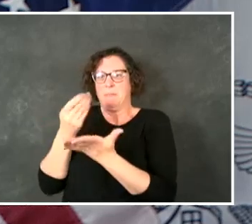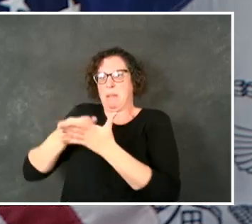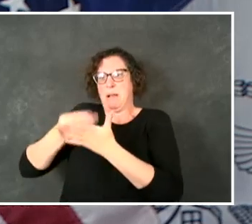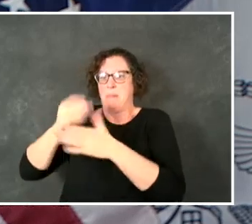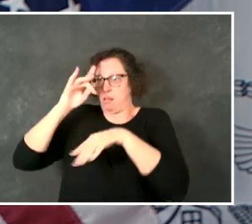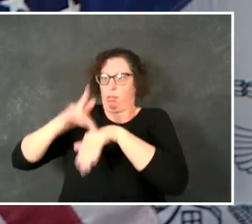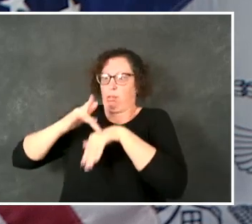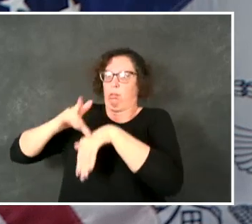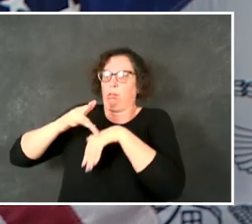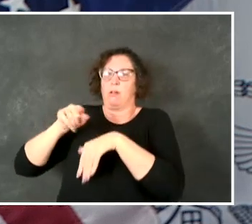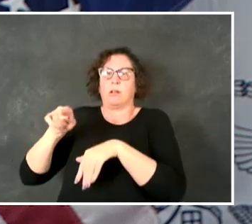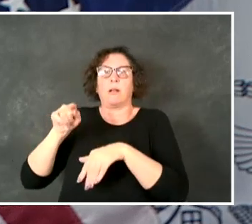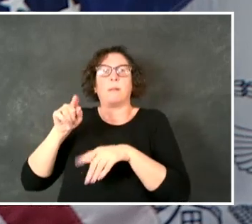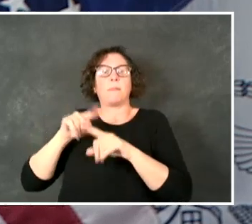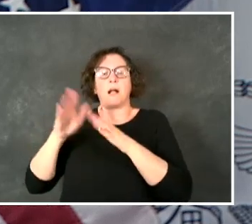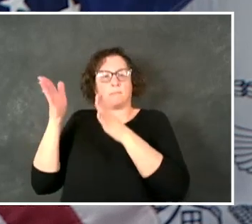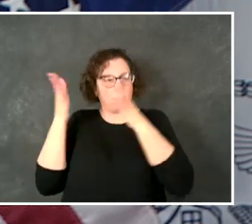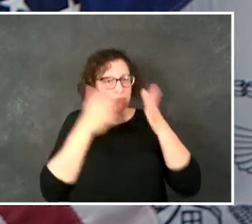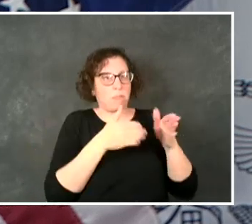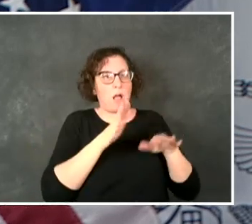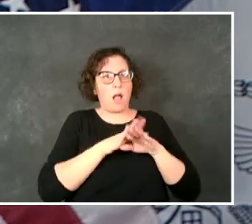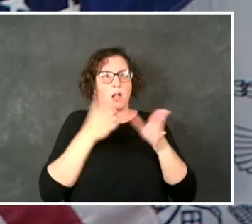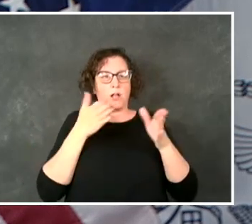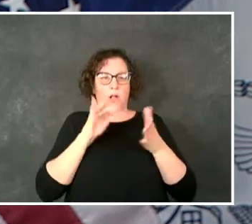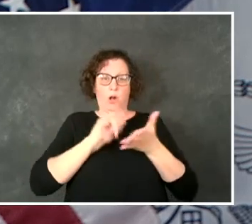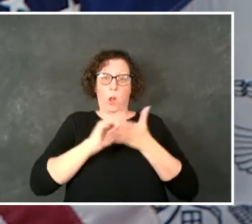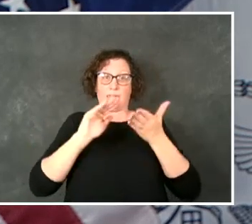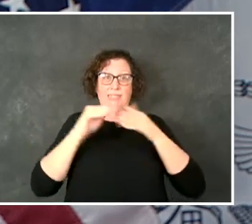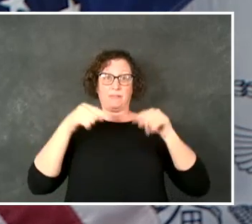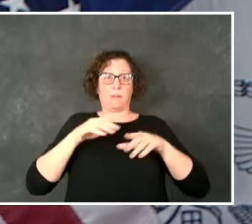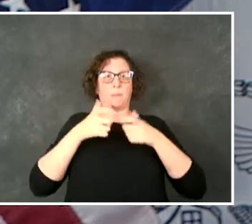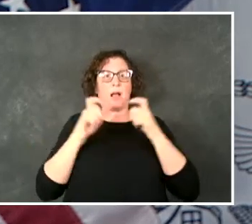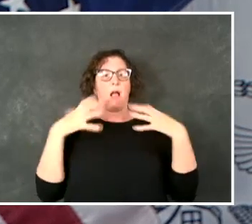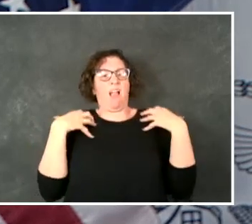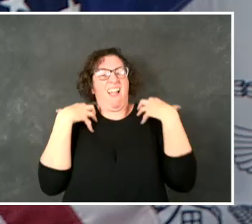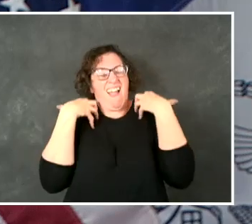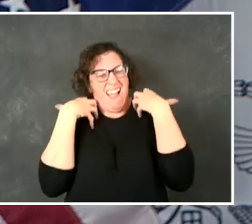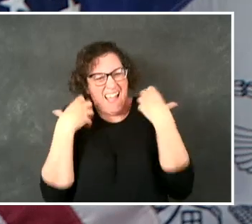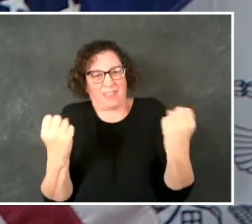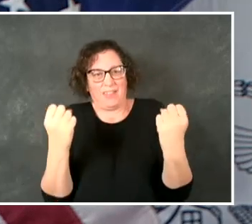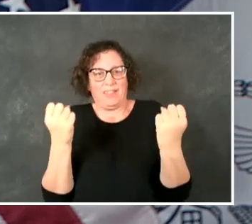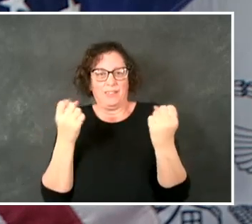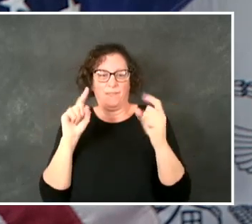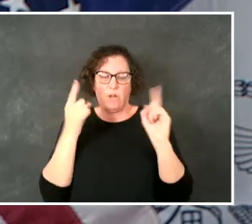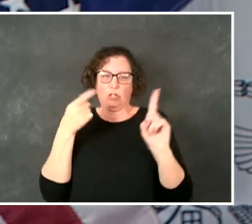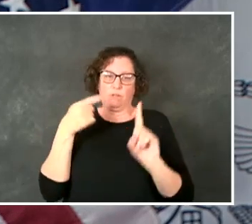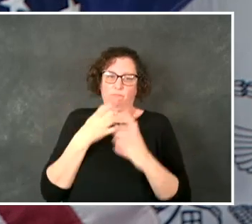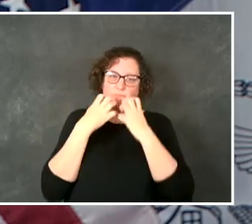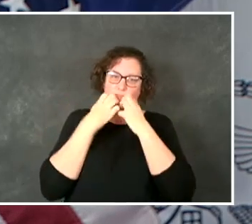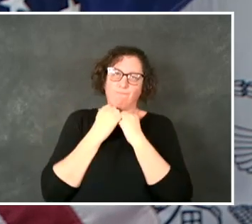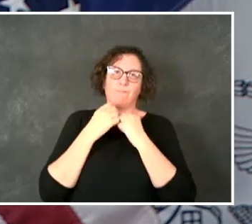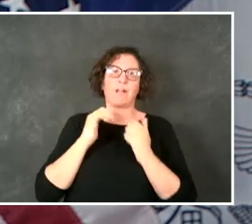THOSE OF US TRYING TO FOCUS ON THE HEALTH AND SAFETY OF PEOPLE RSFIT AND THEN BUILD OUT OUR